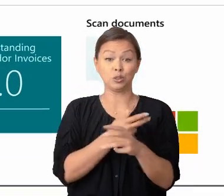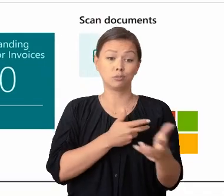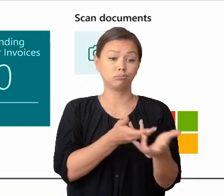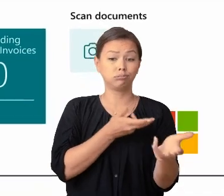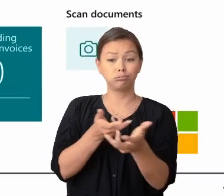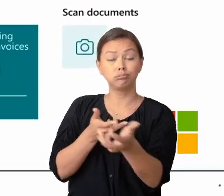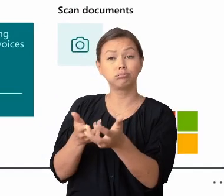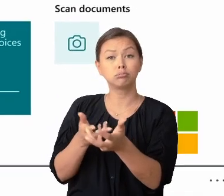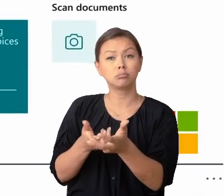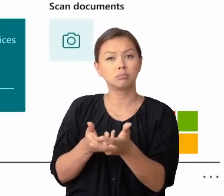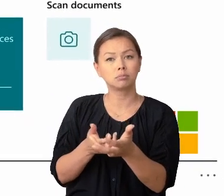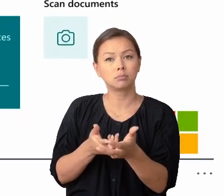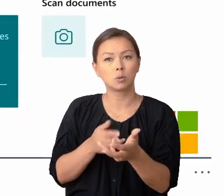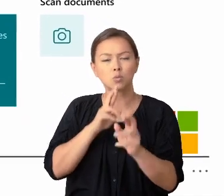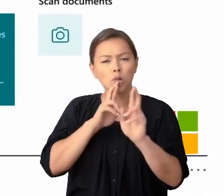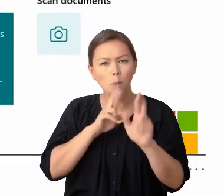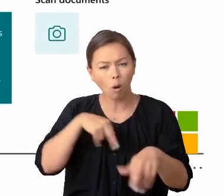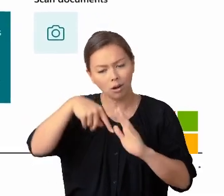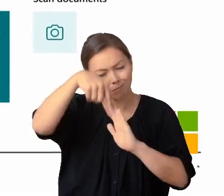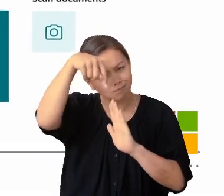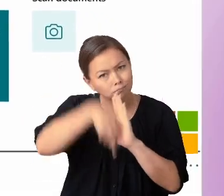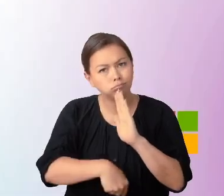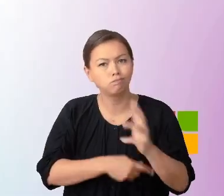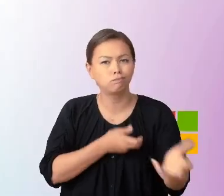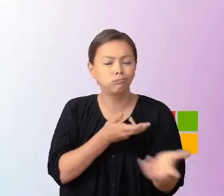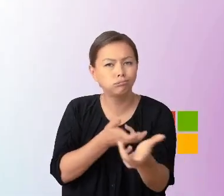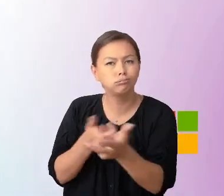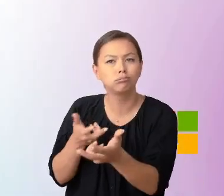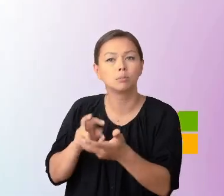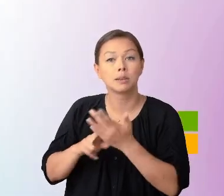robust reporting tools designed to help you win with integrated